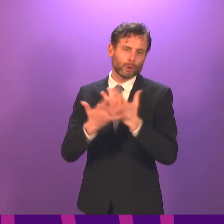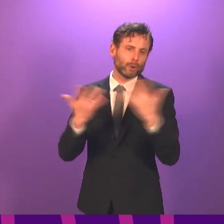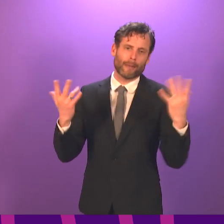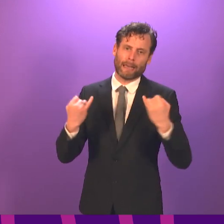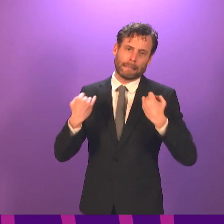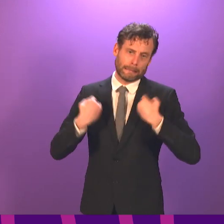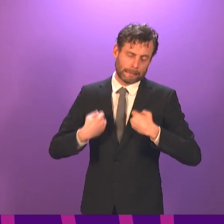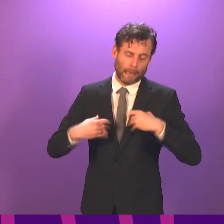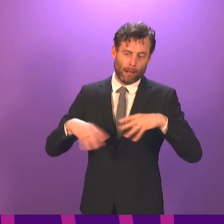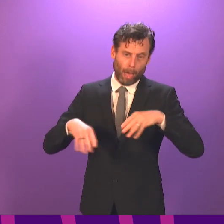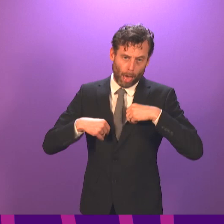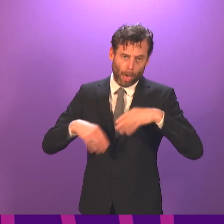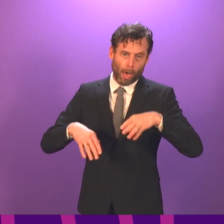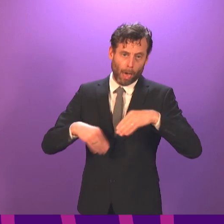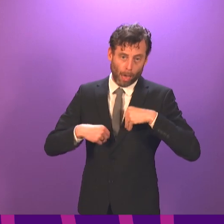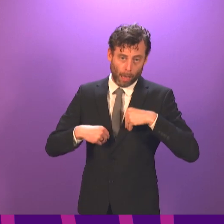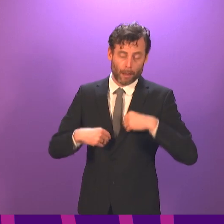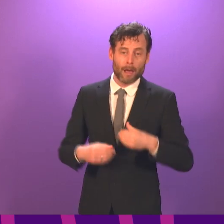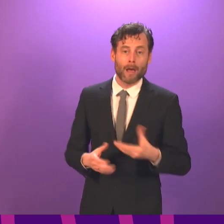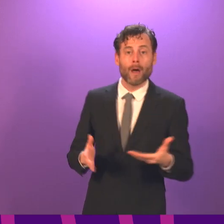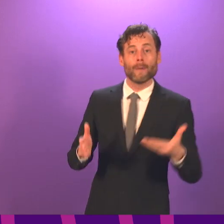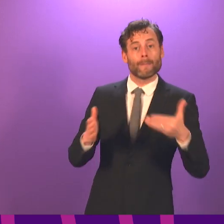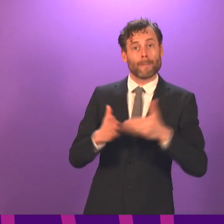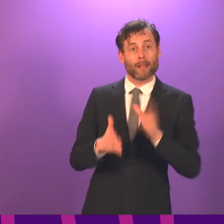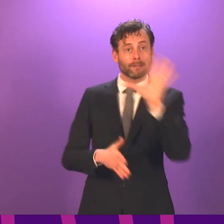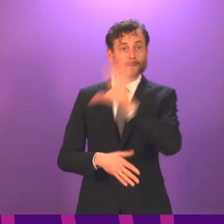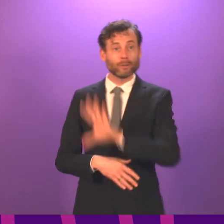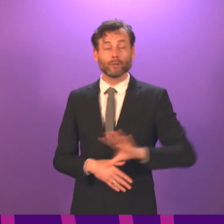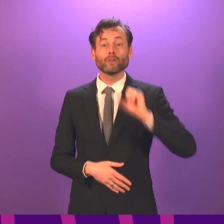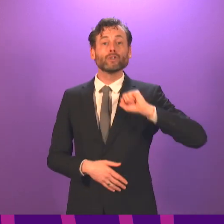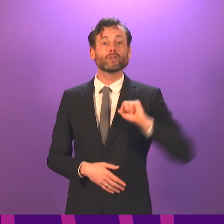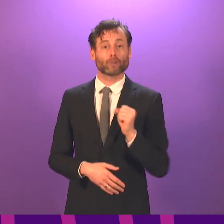We know that the new variant, which now accounts for more than 85 per cent of new cases, is